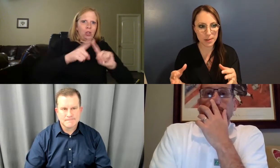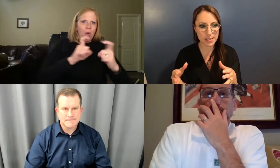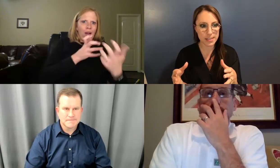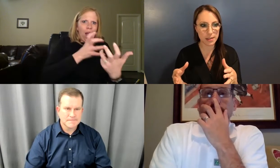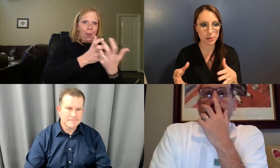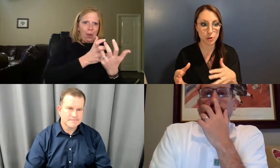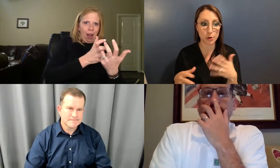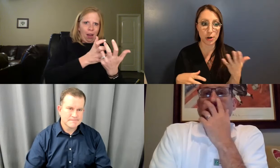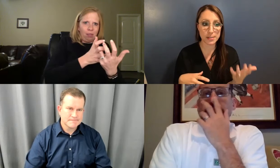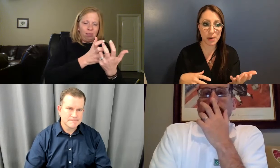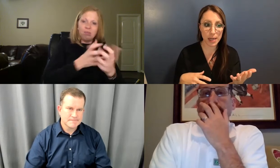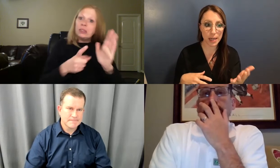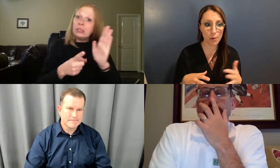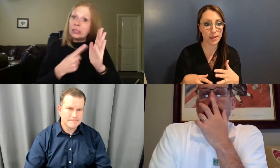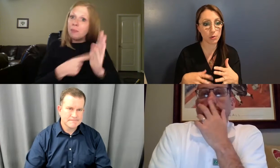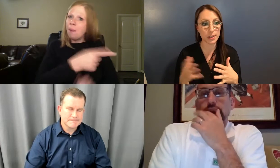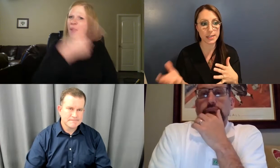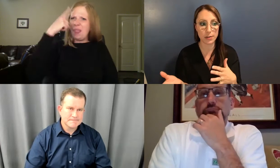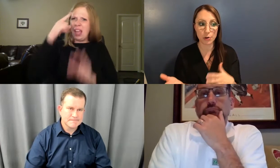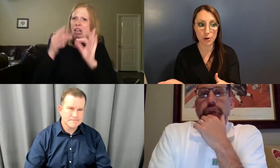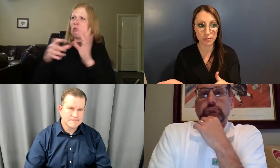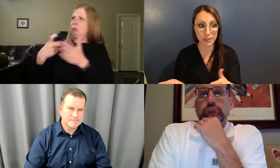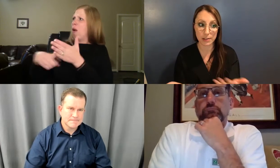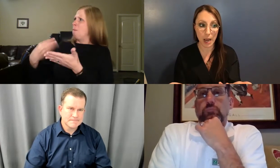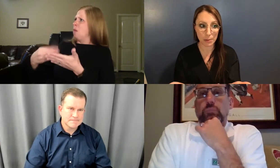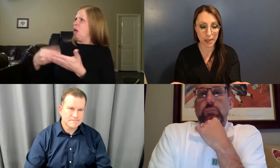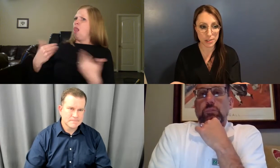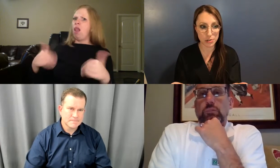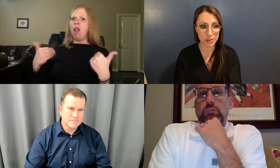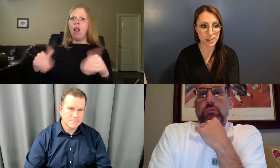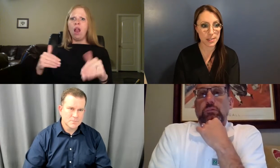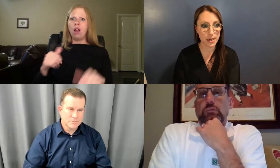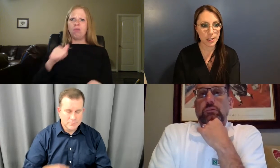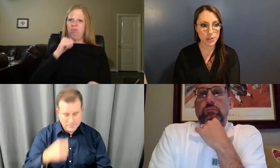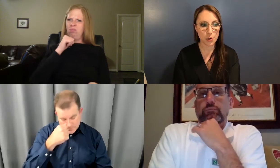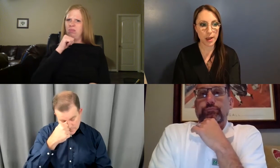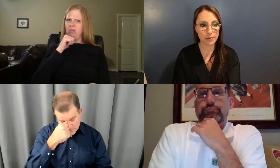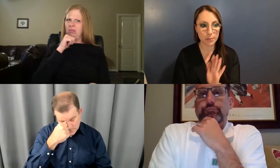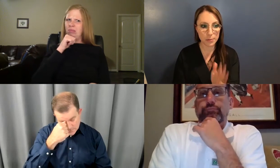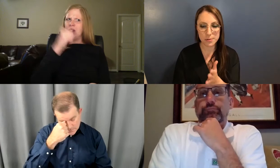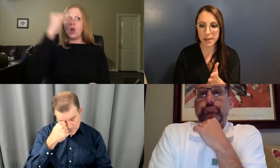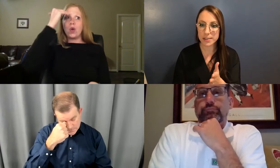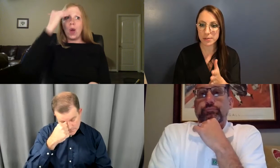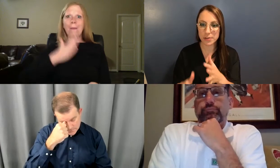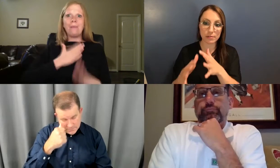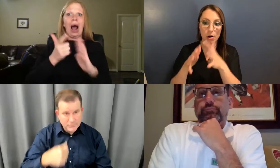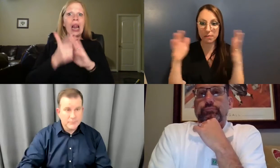because they see the interpreter costs money, or they don't realize that they're legally obligated to do this. So Ed, from your perspective and all of the knowledge